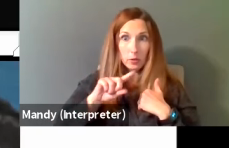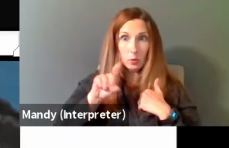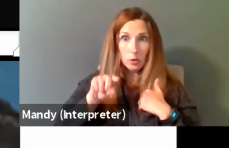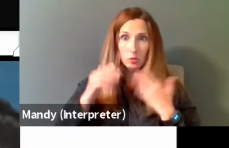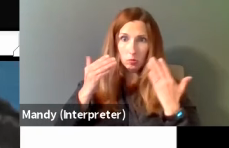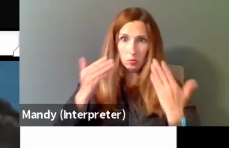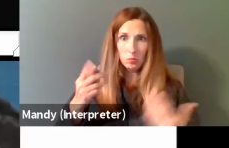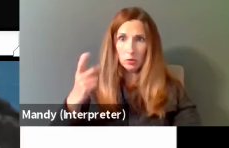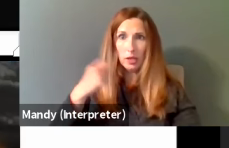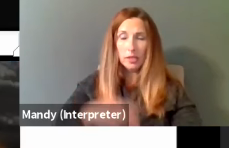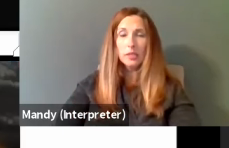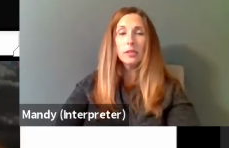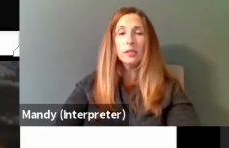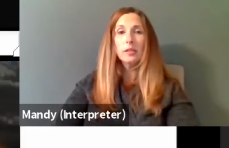the part of the language access plan